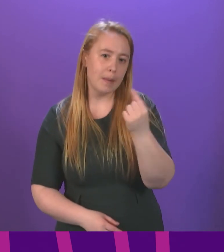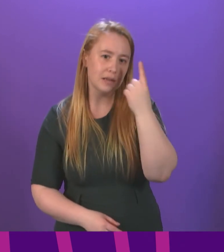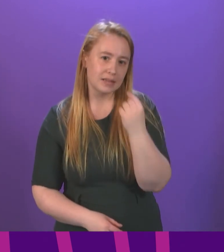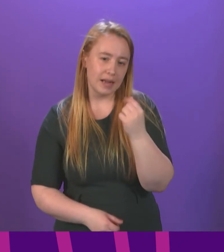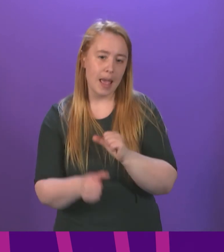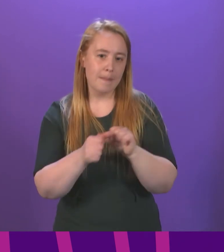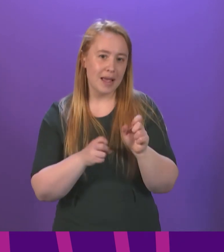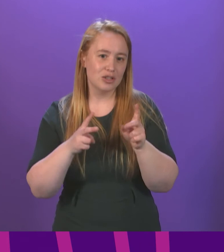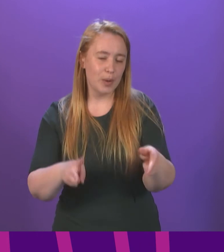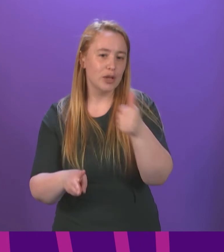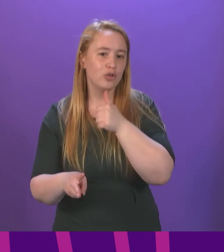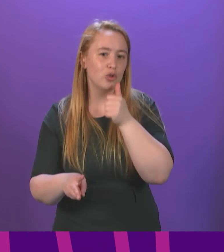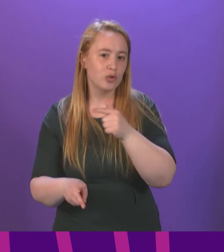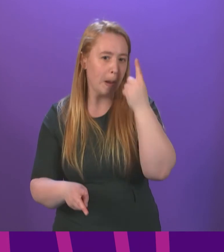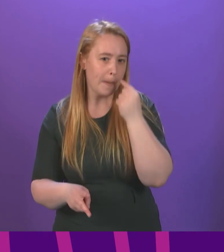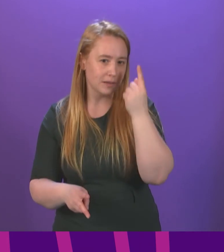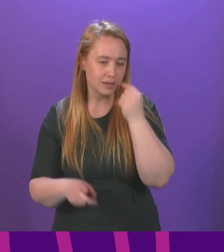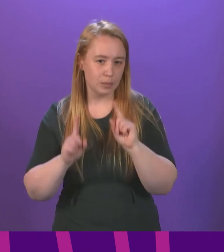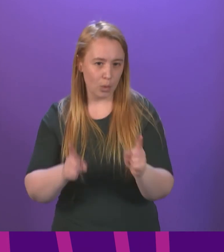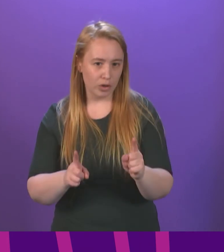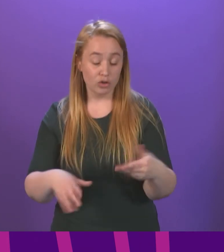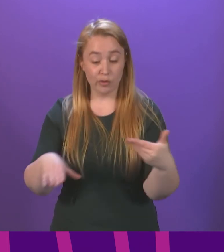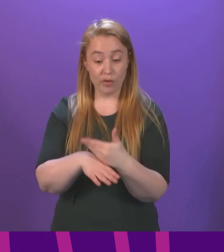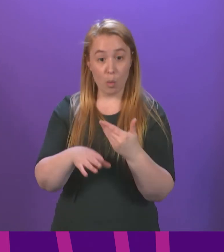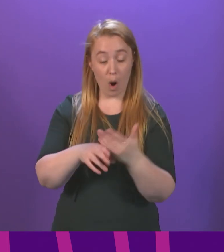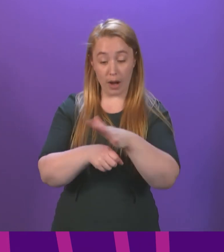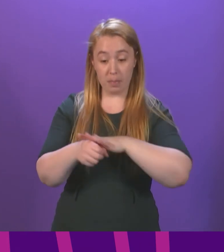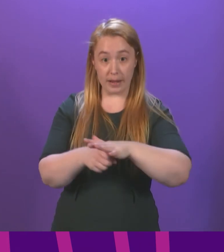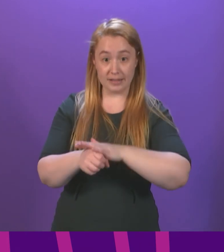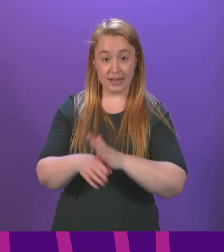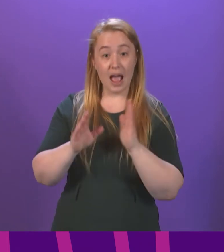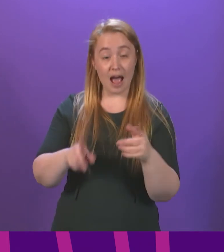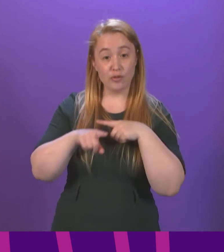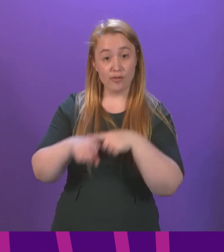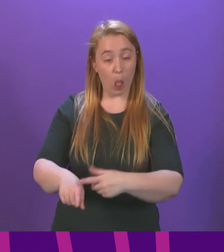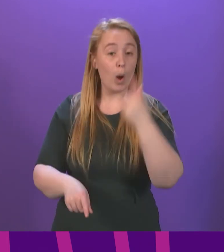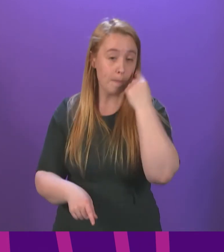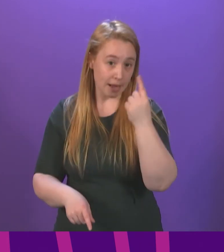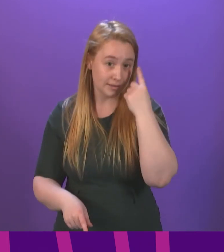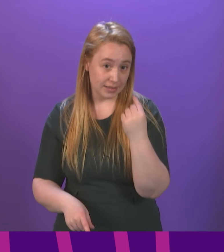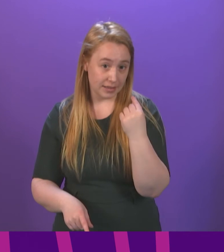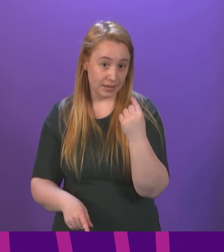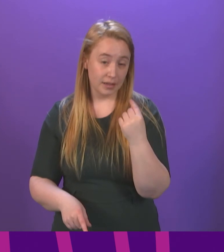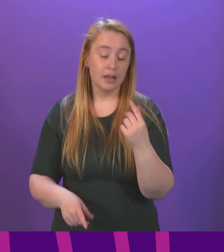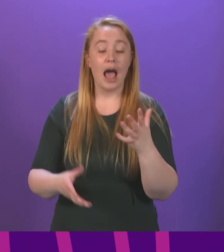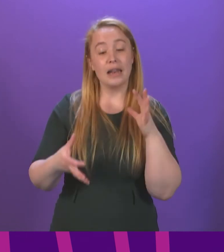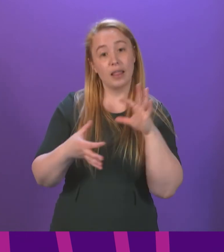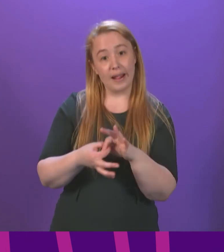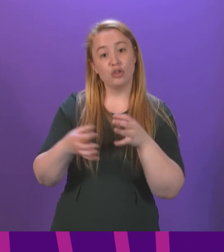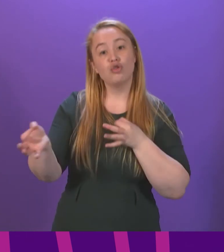utilise it, so that we roll out workplace testing in accordance with our strategy. We